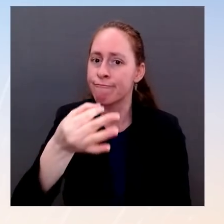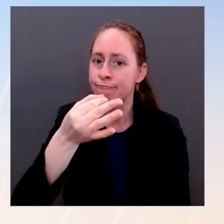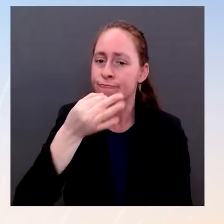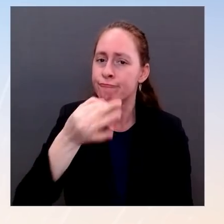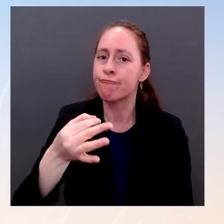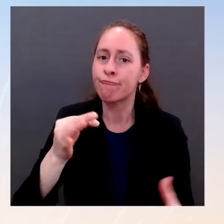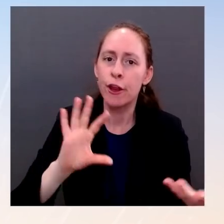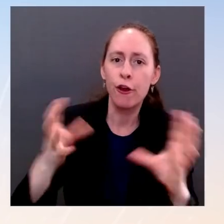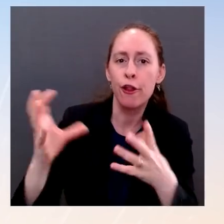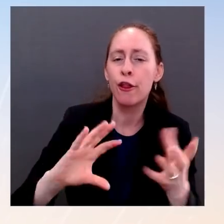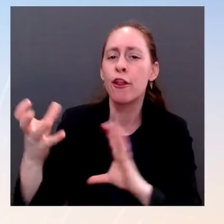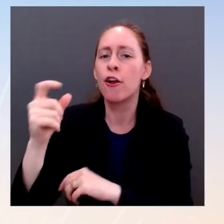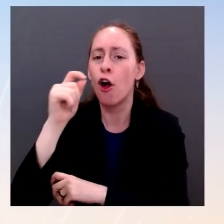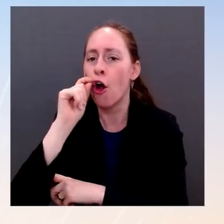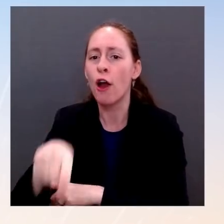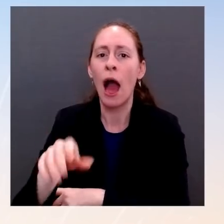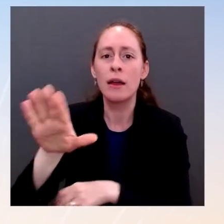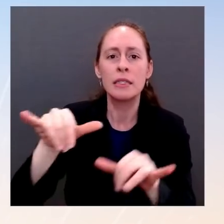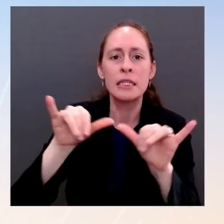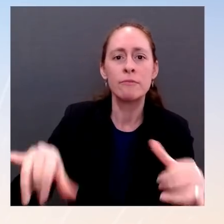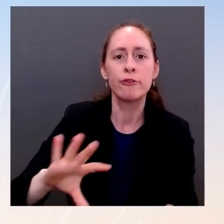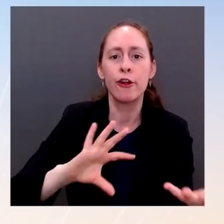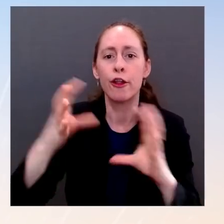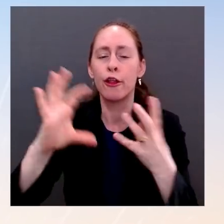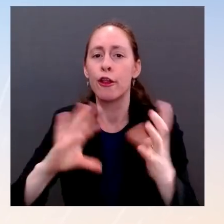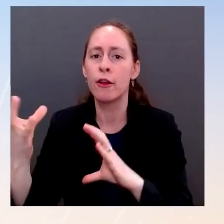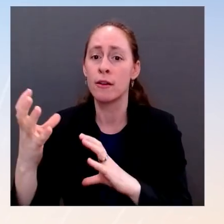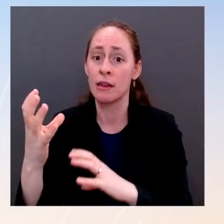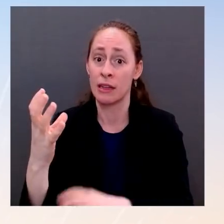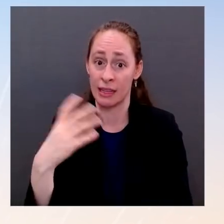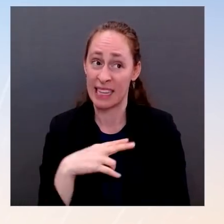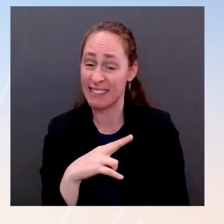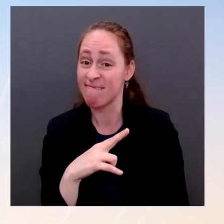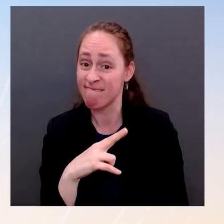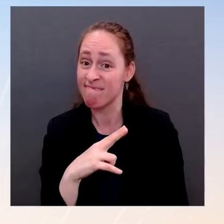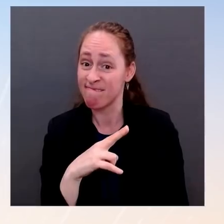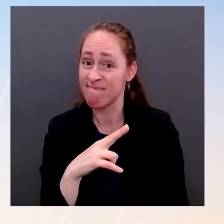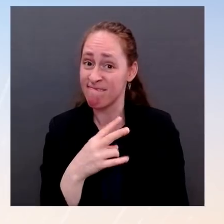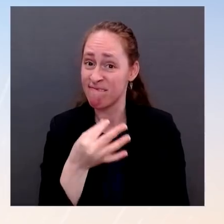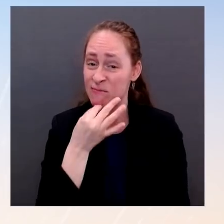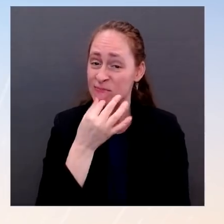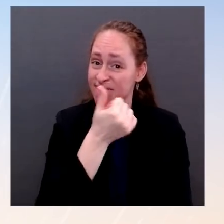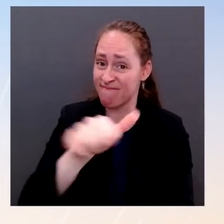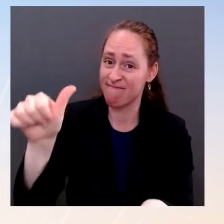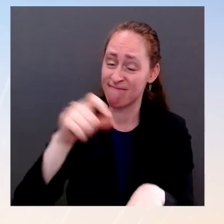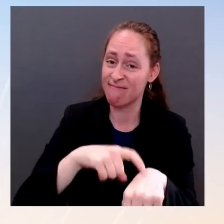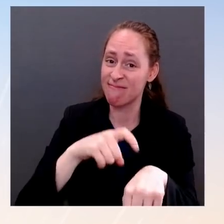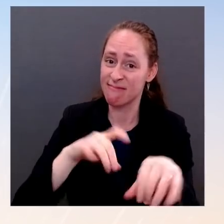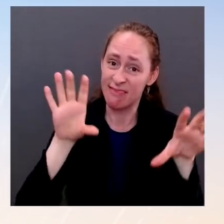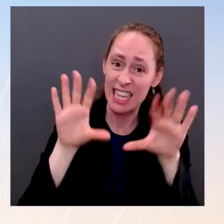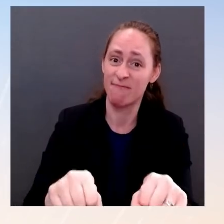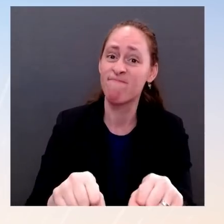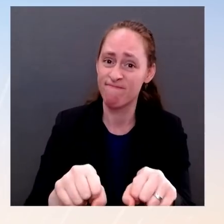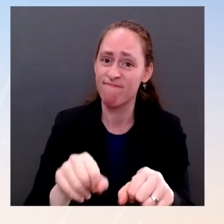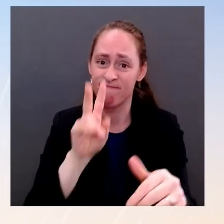In light of that, we're moving quickly to attribute the DDoS attacks. We believe that the Russian government is responsible